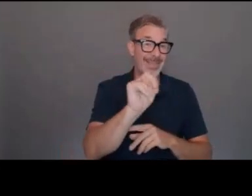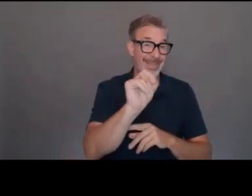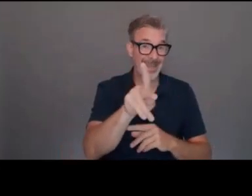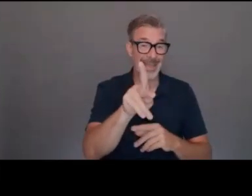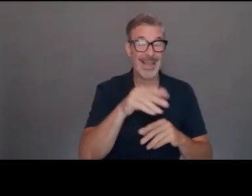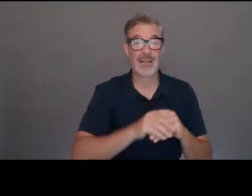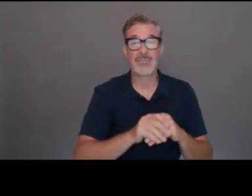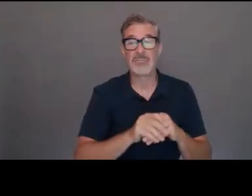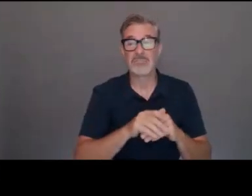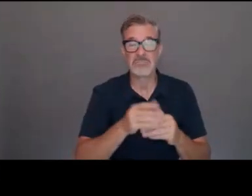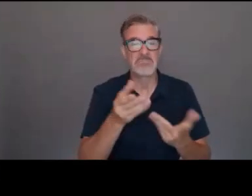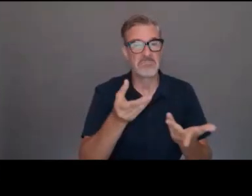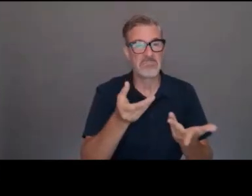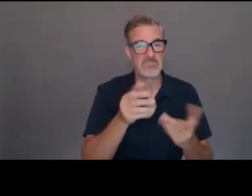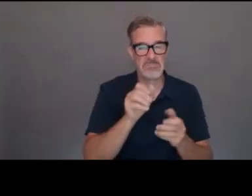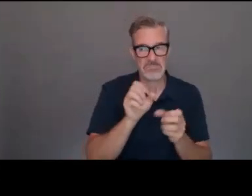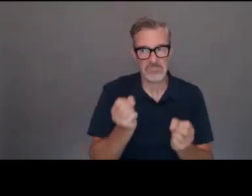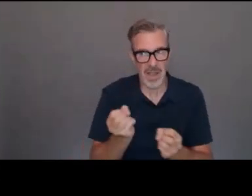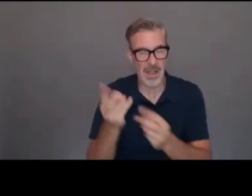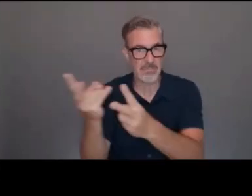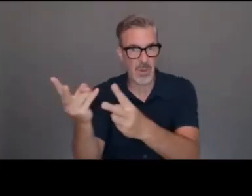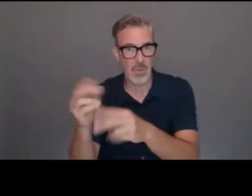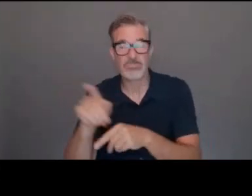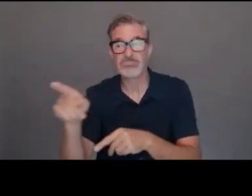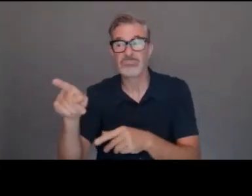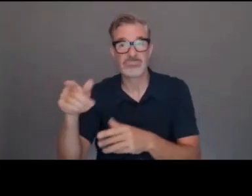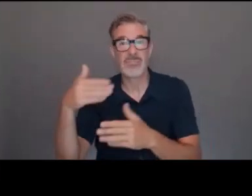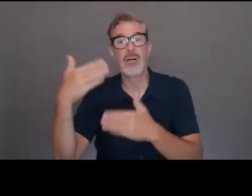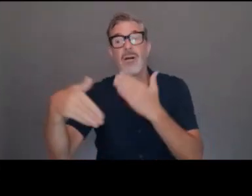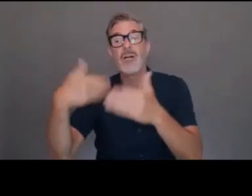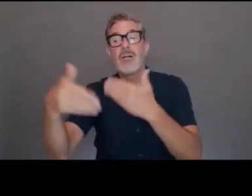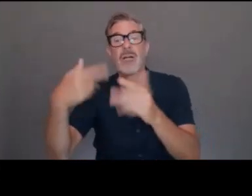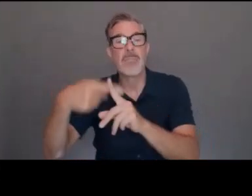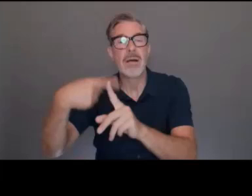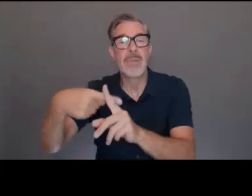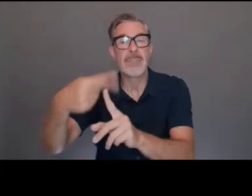changed, and when a peer assessor is consulting that information in